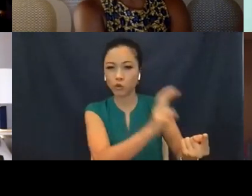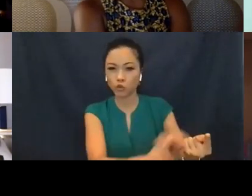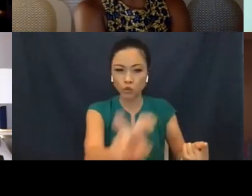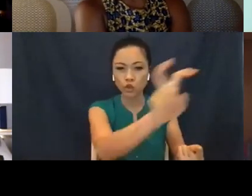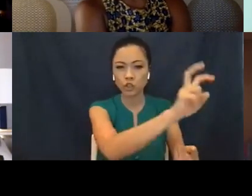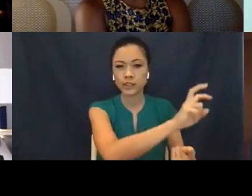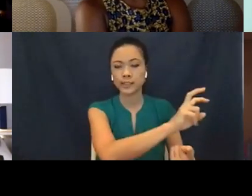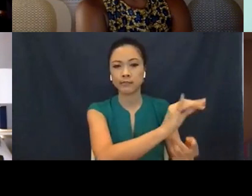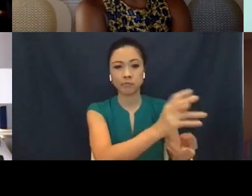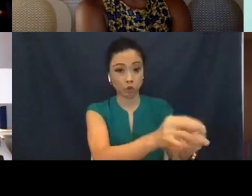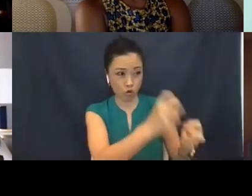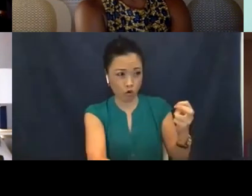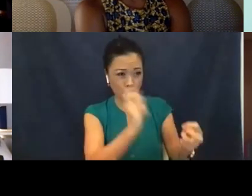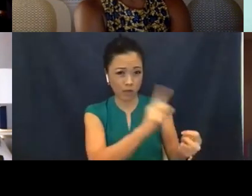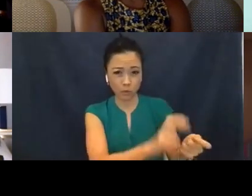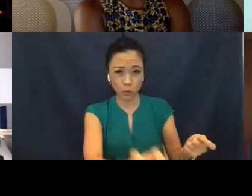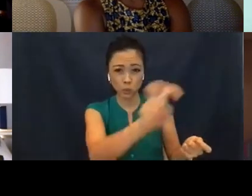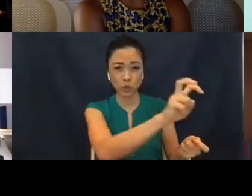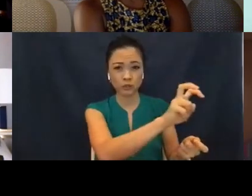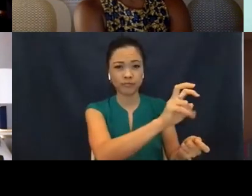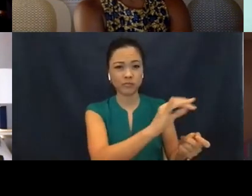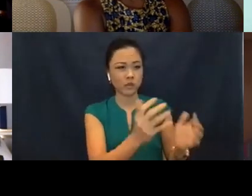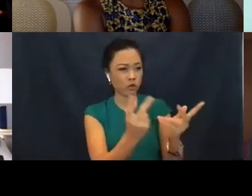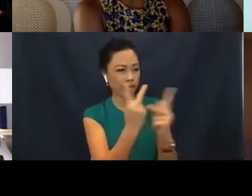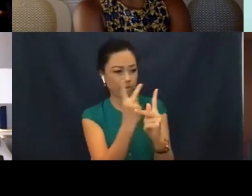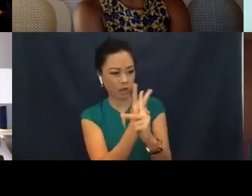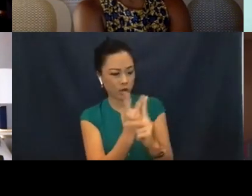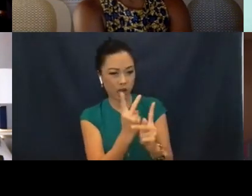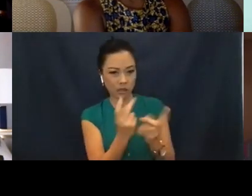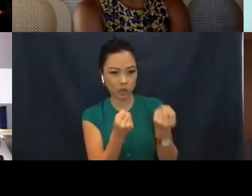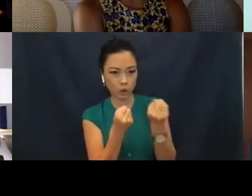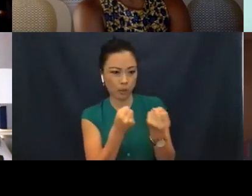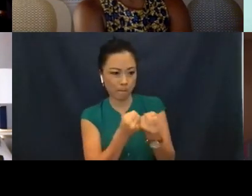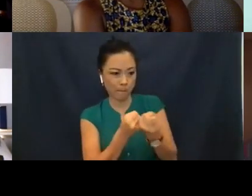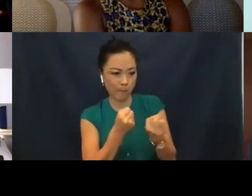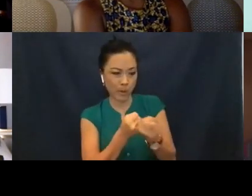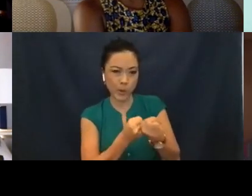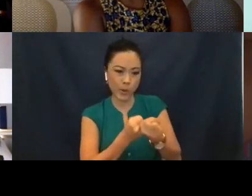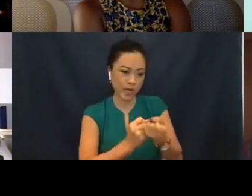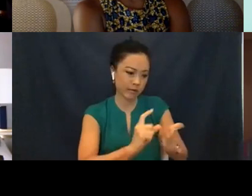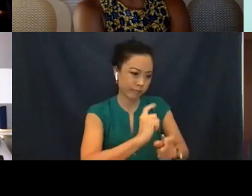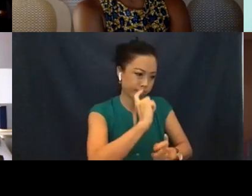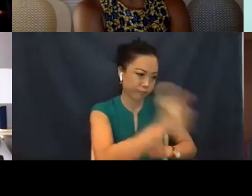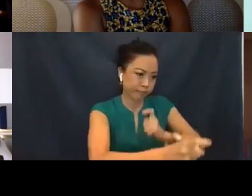way is a different proposition. I have never known how to collectively organize in our